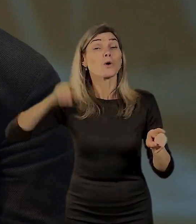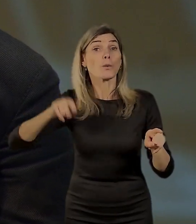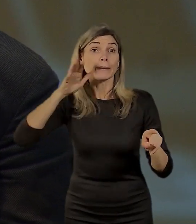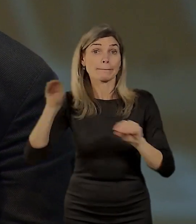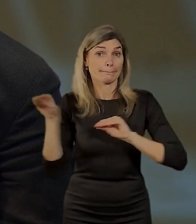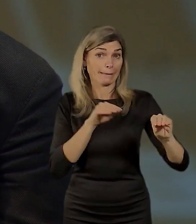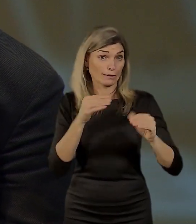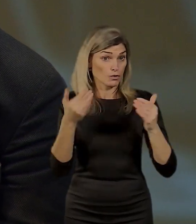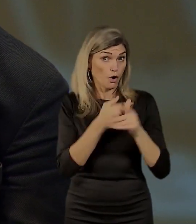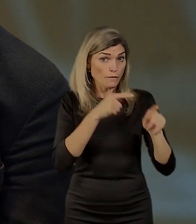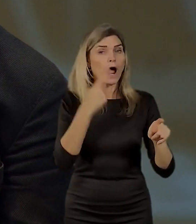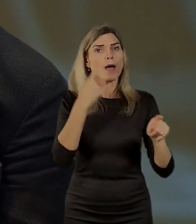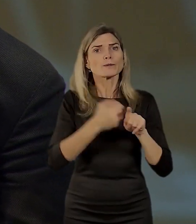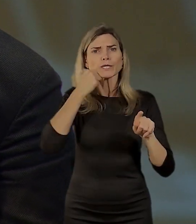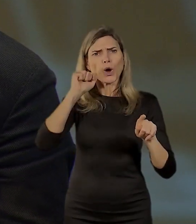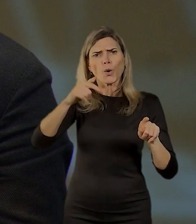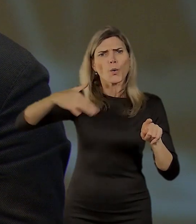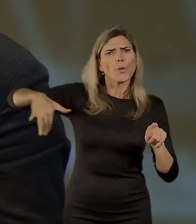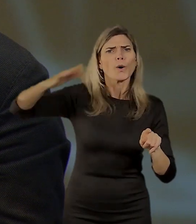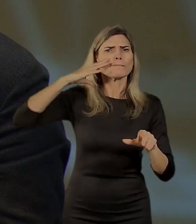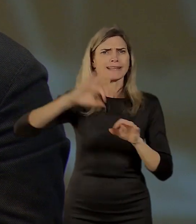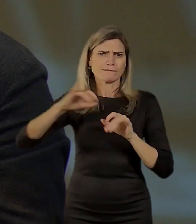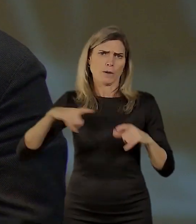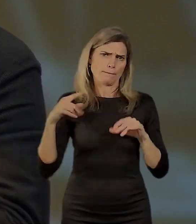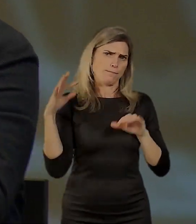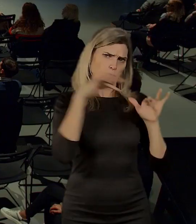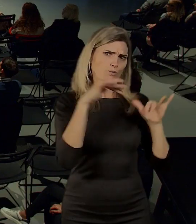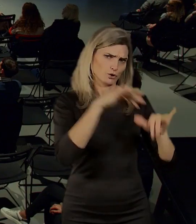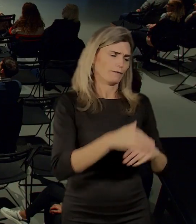Because, as I mentioned in the previous presentation, we have